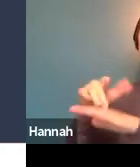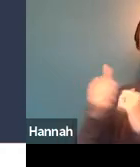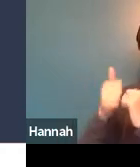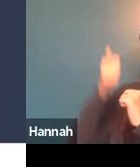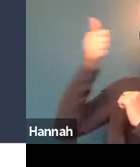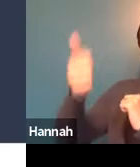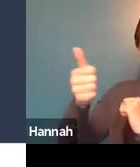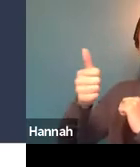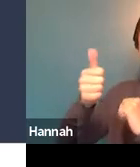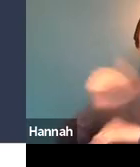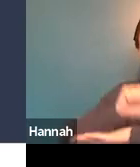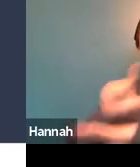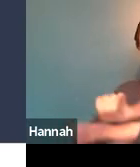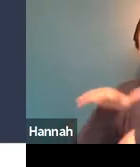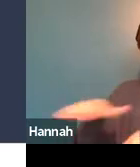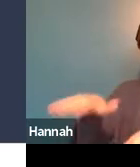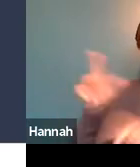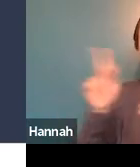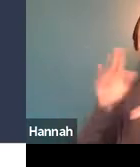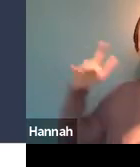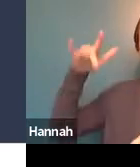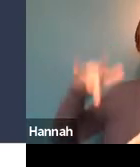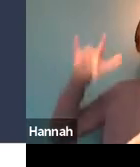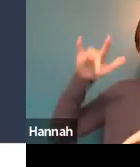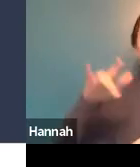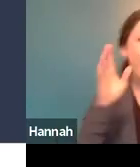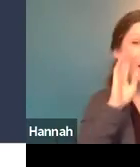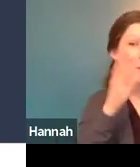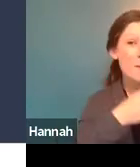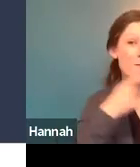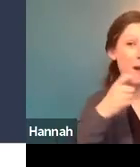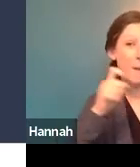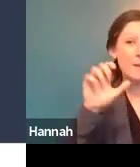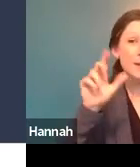click on and say hi from Kansas City or hi from Chicago. The